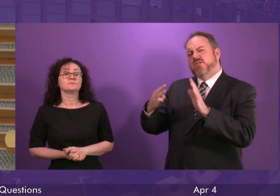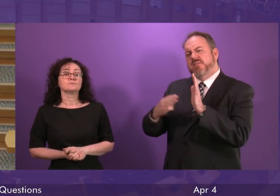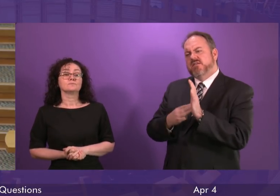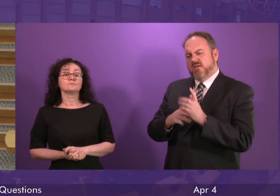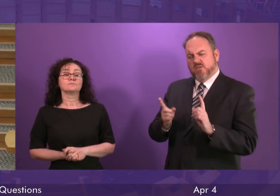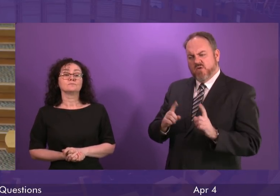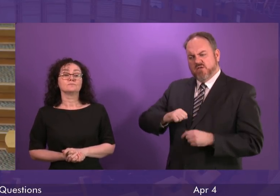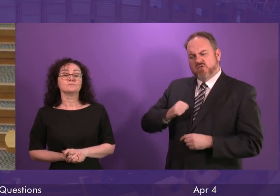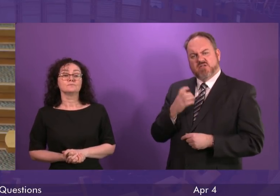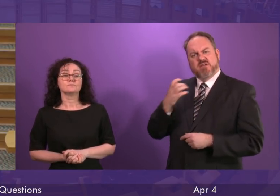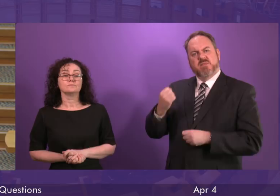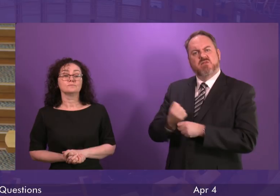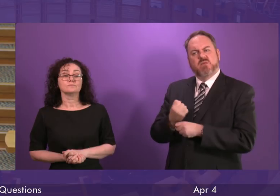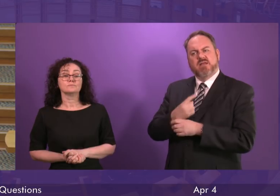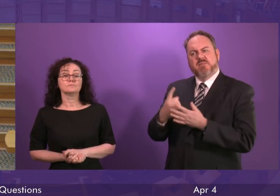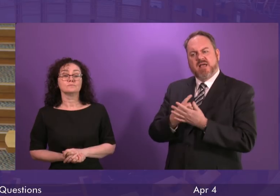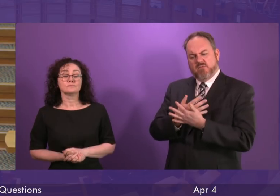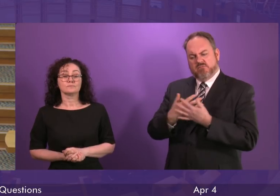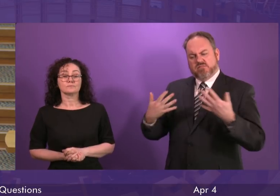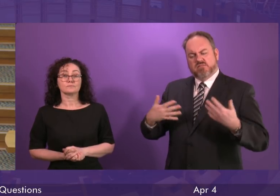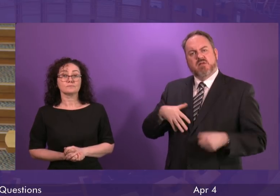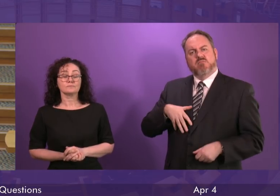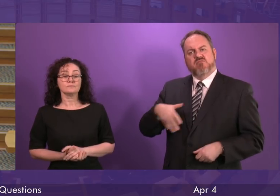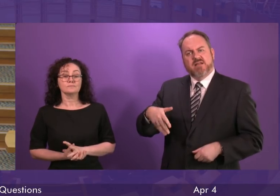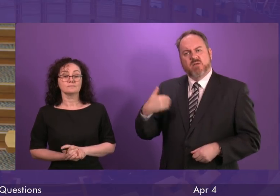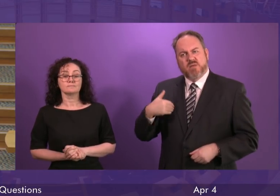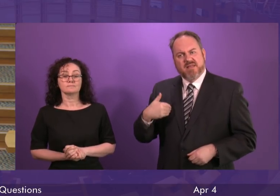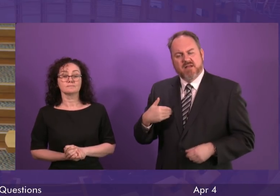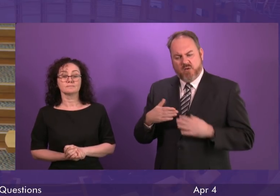Government’s response is to reports that many pregnant women and homeless children